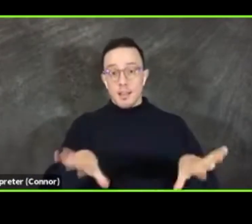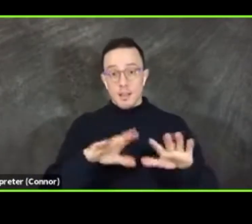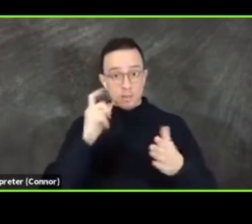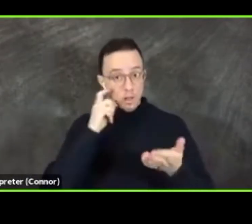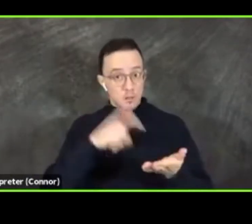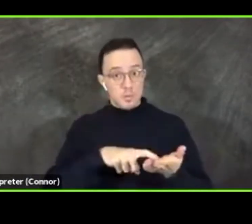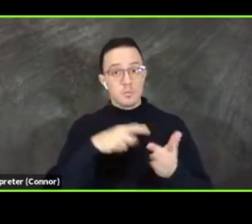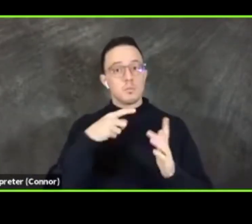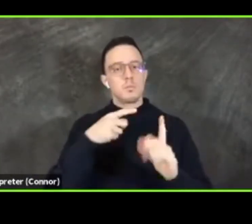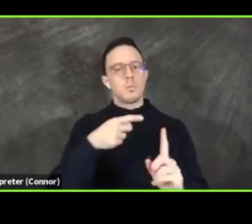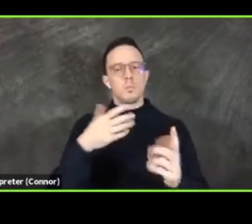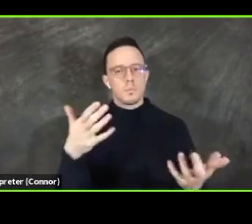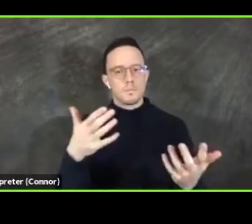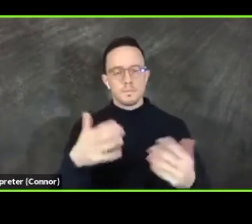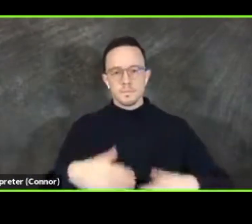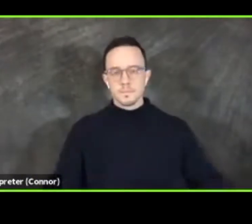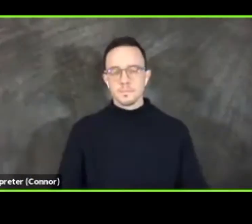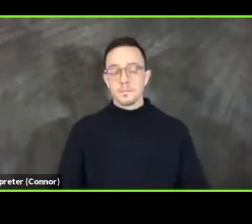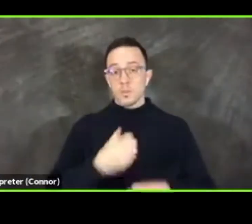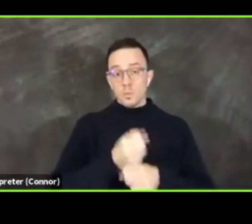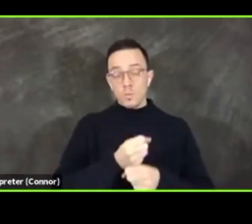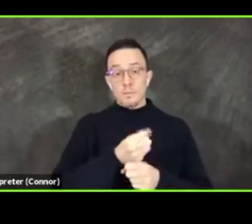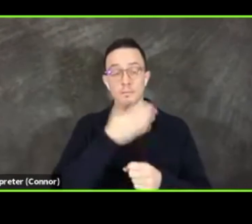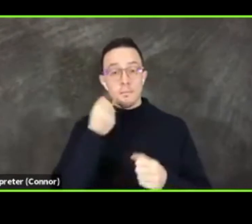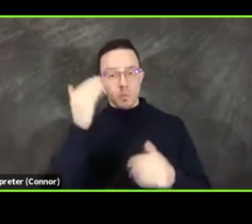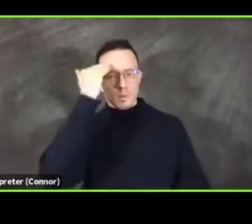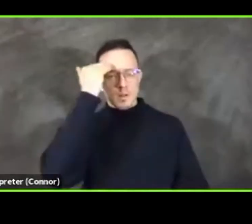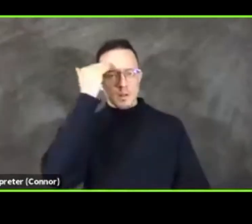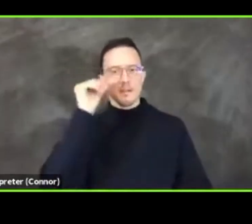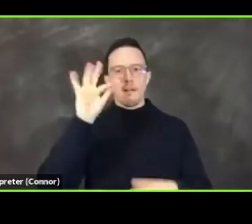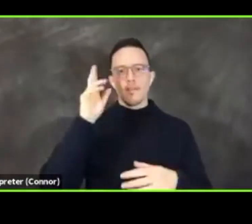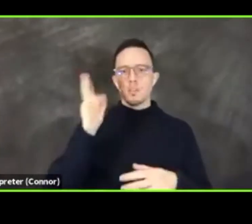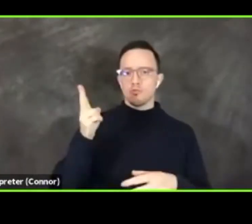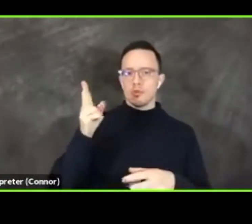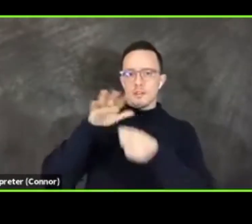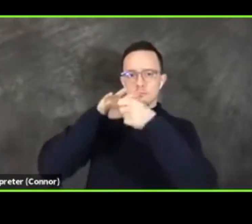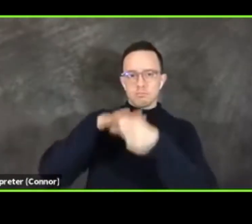THEY CREATE A GREATER AWARENESS OF THE HISTORY OF OPPRESSION AND GENOCIDE ON TURTLE ISLAND AS